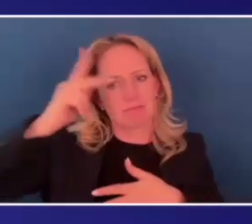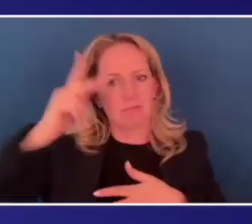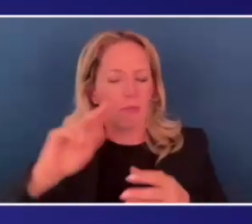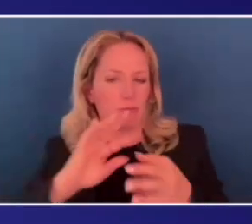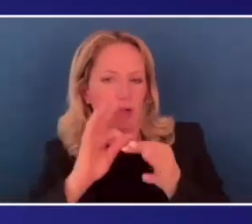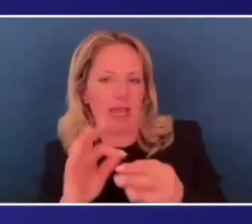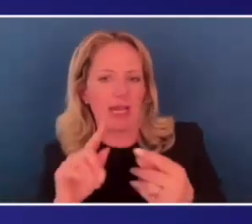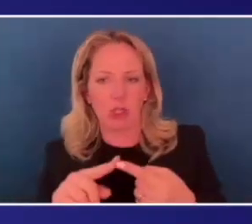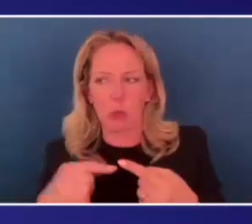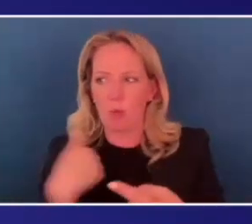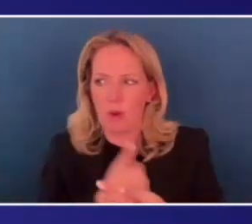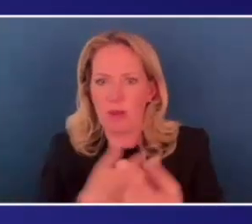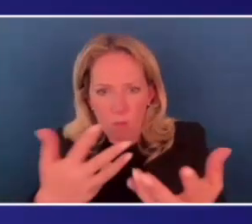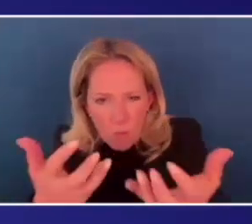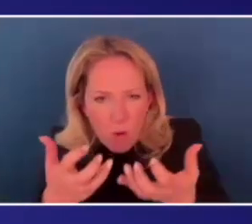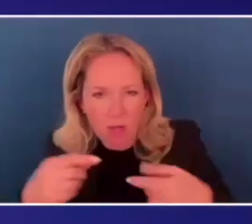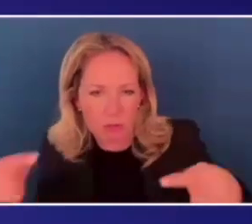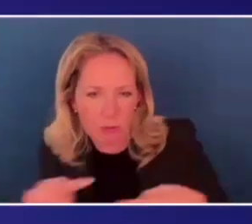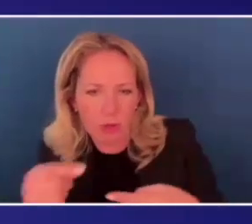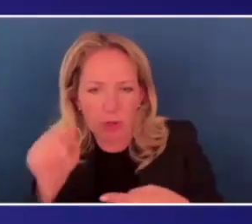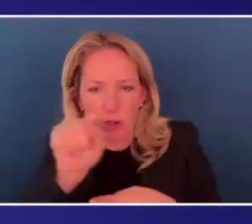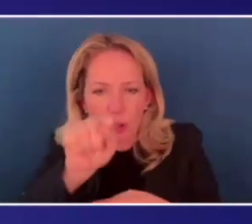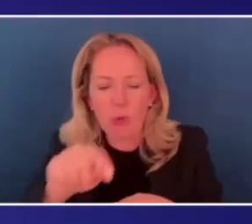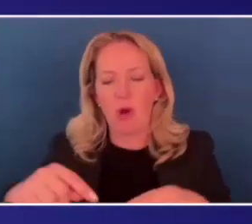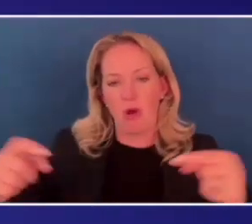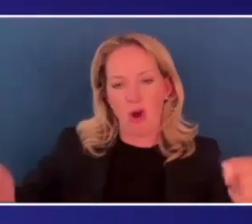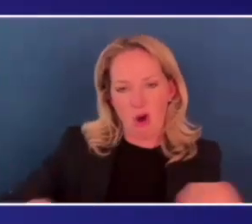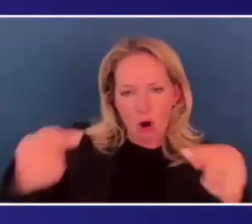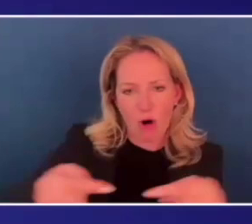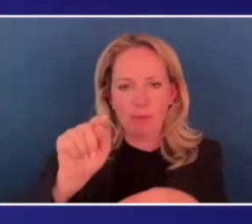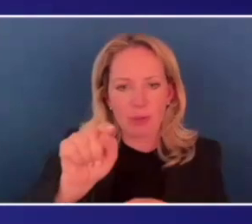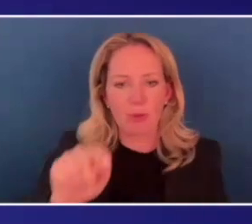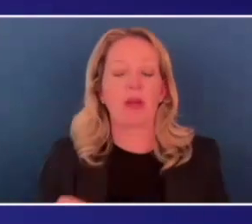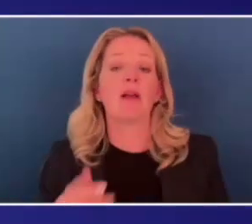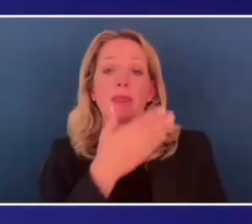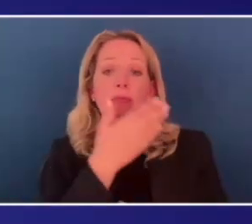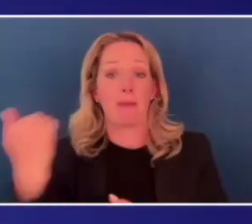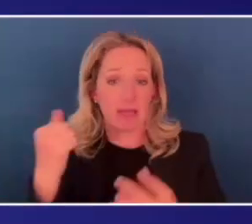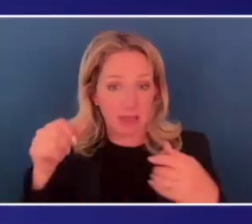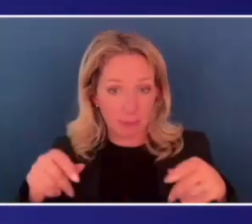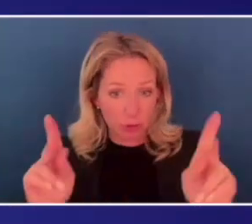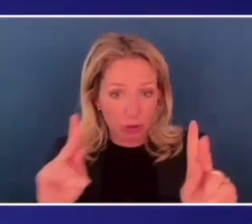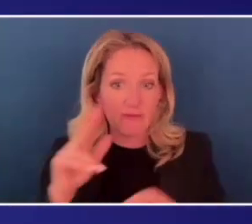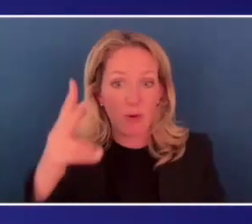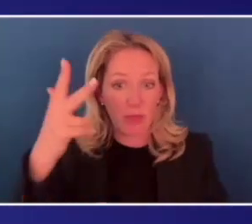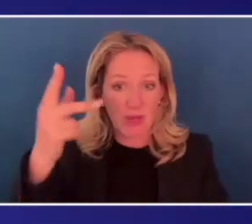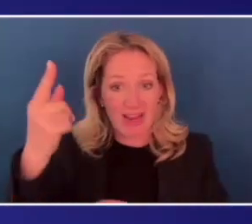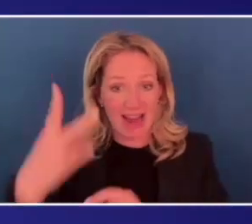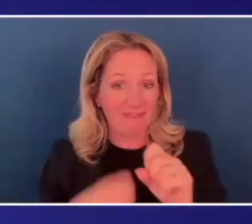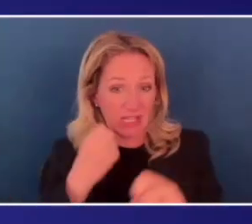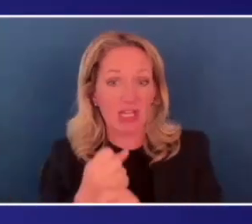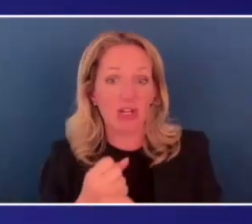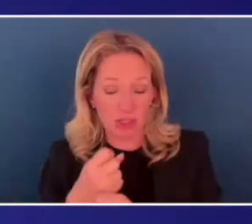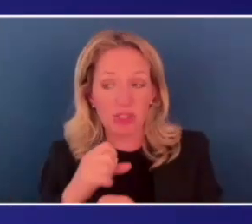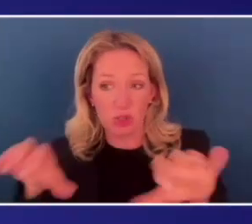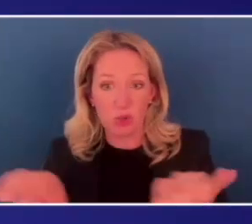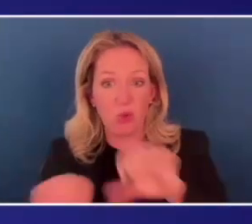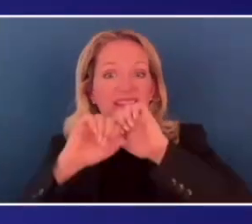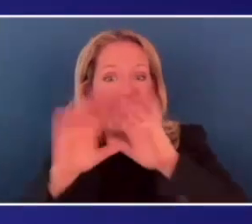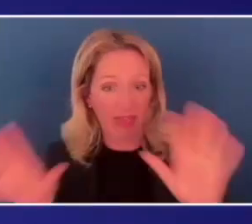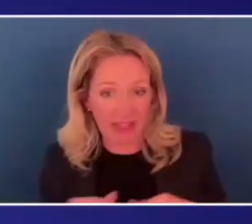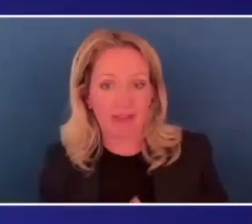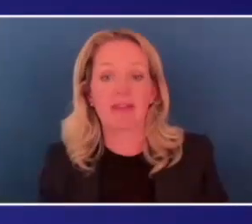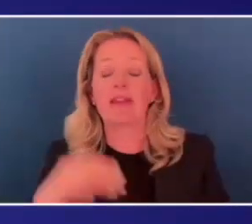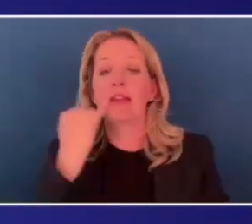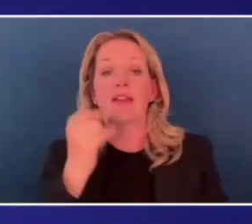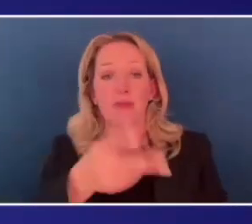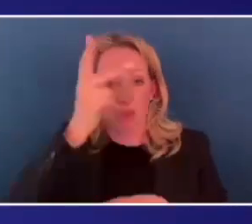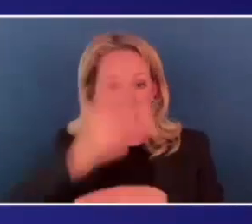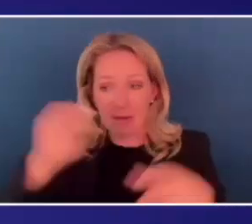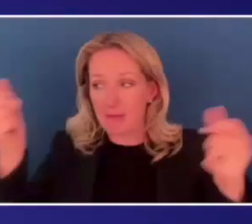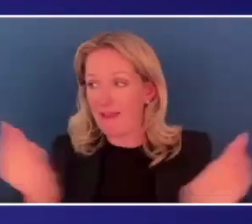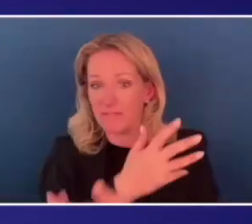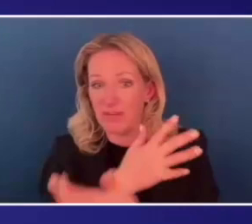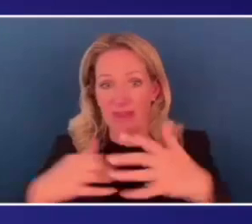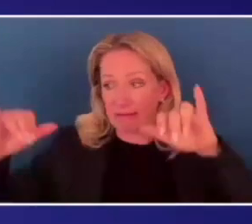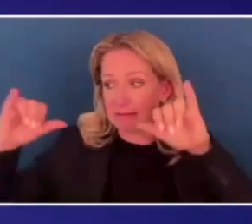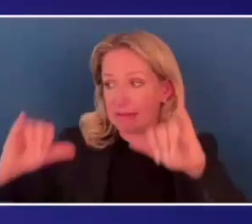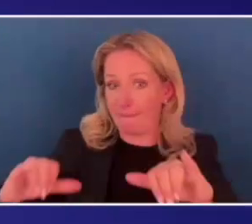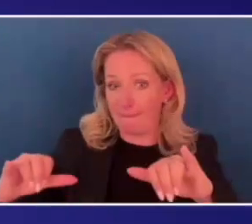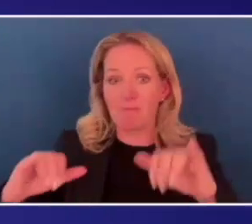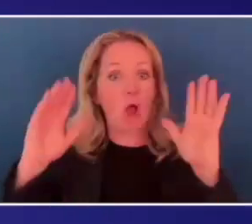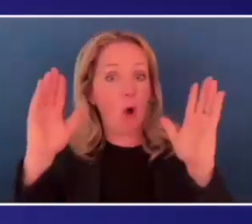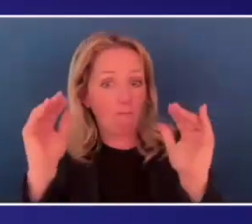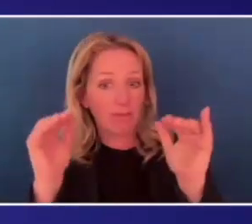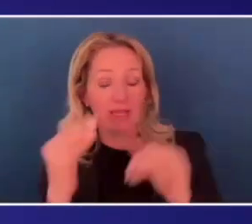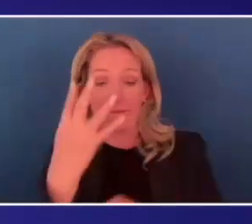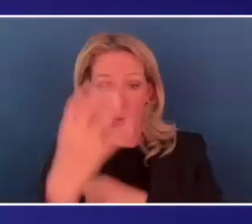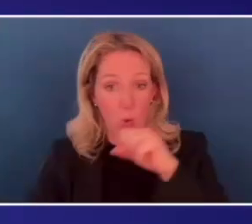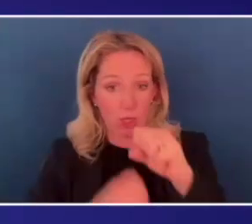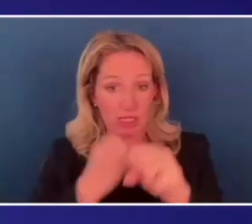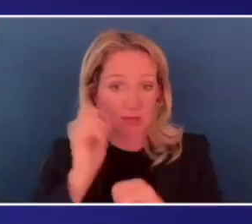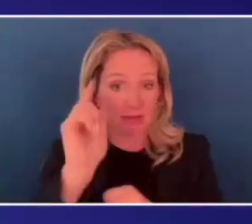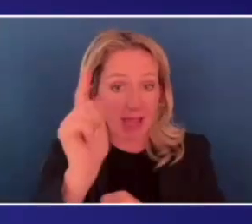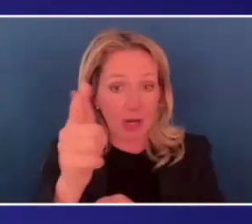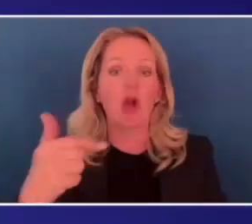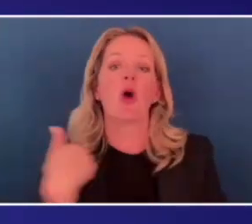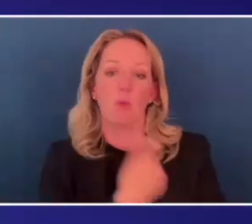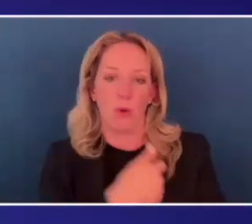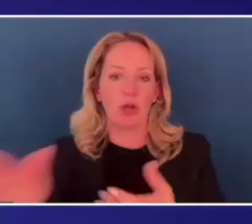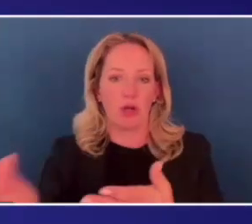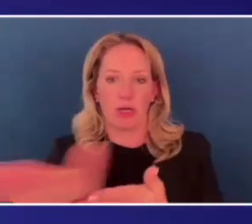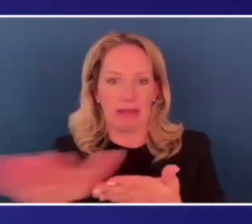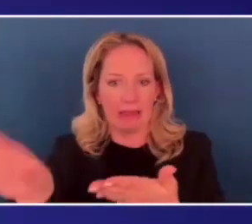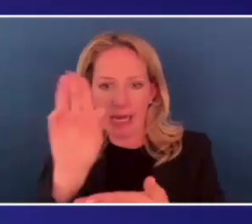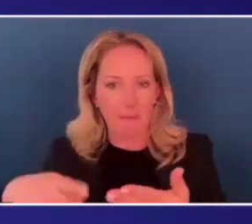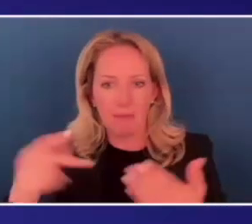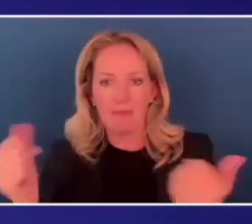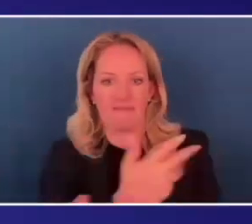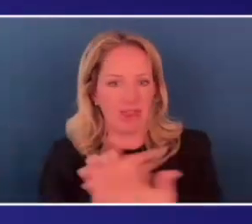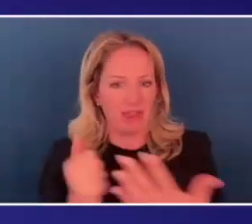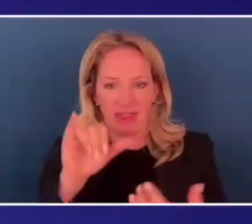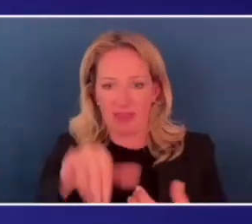The best you guys could do for student loan years is nothing. If you just kept things as status quo, we can hopefully in 4 years be able to clean up the mess that you and your doge rows are doing to people.